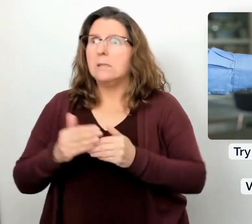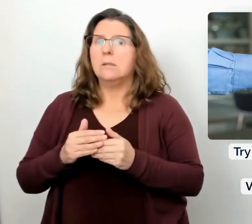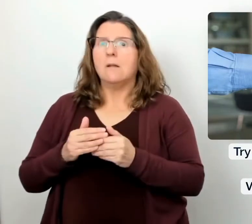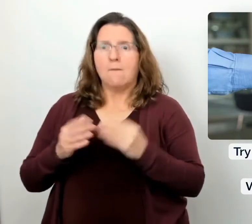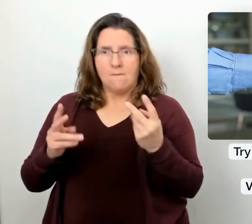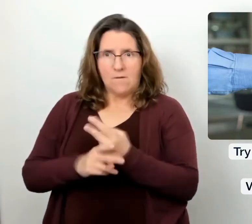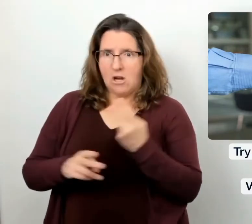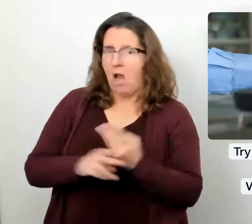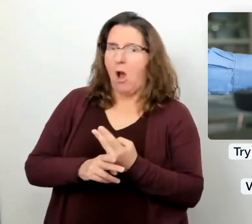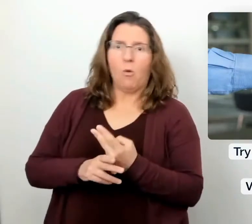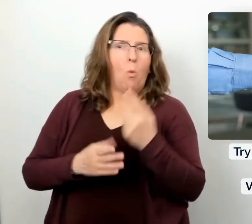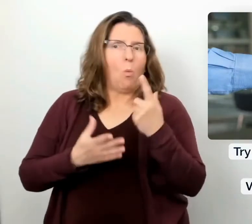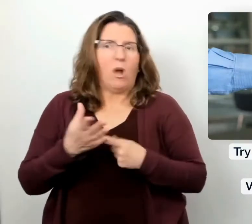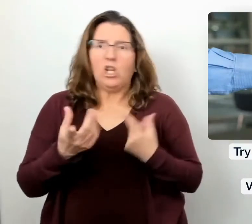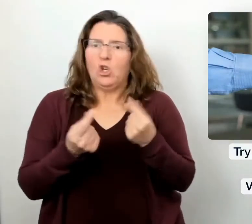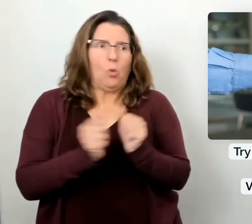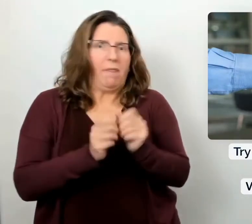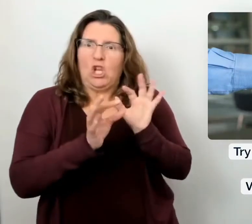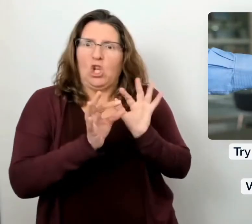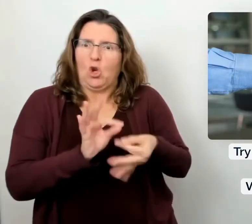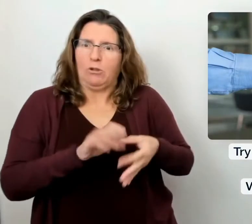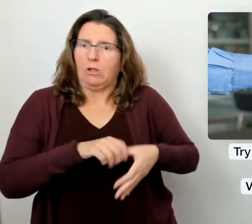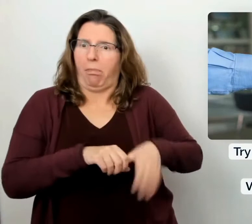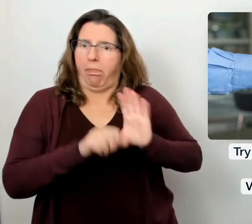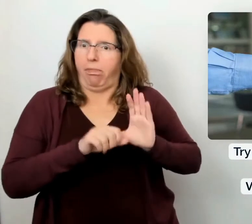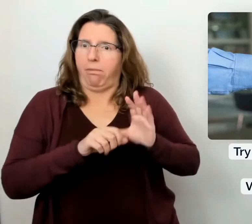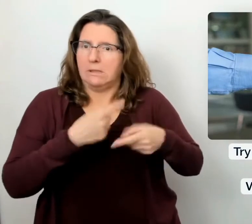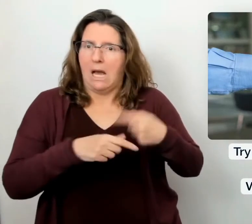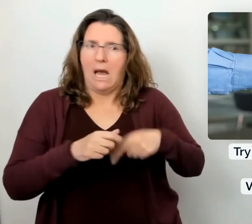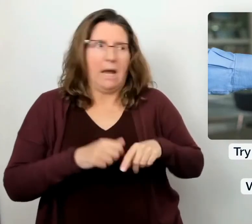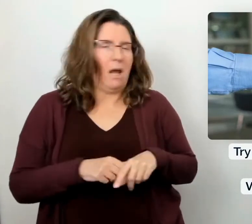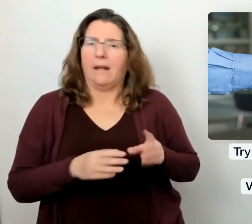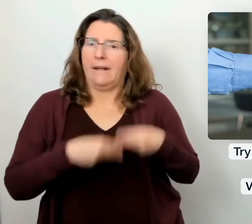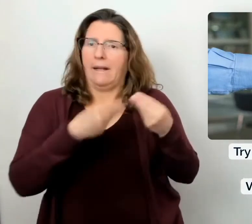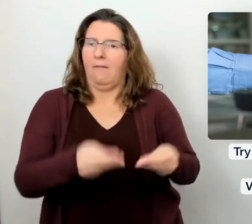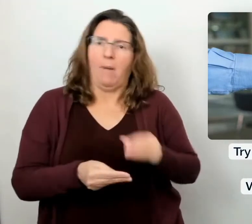For the interpreters, I had no use for their skills as interpreters,